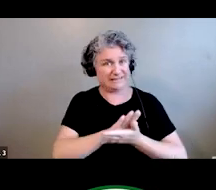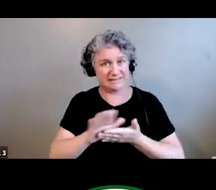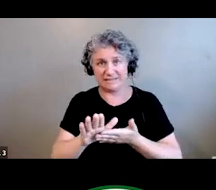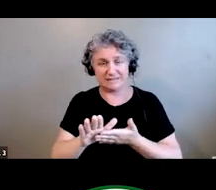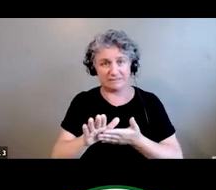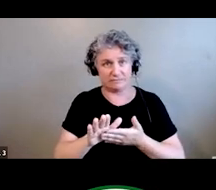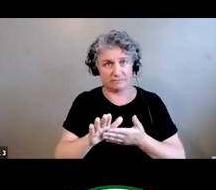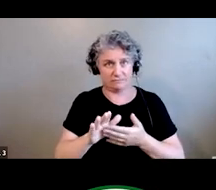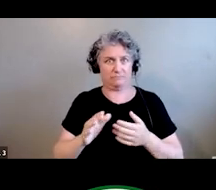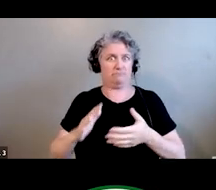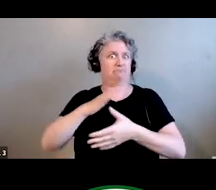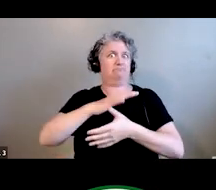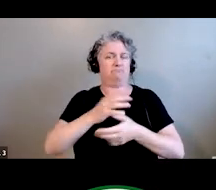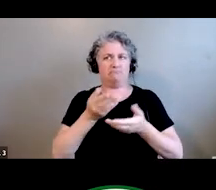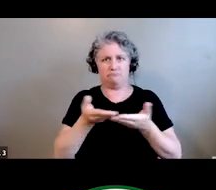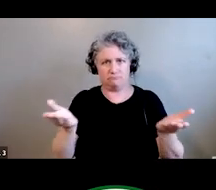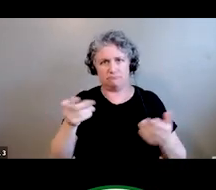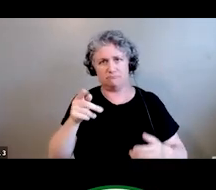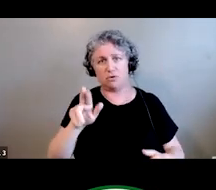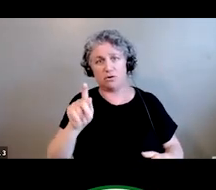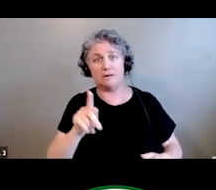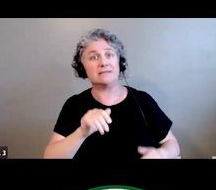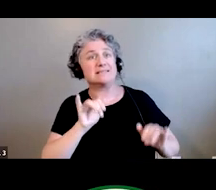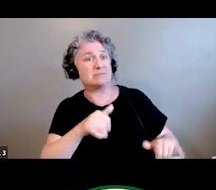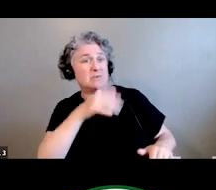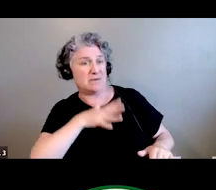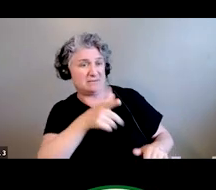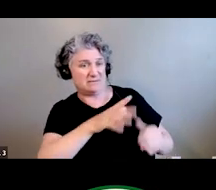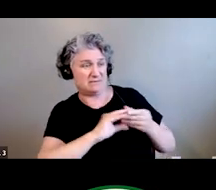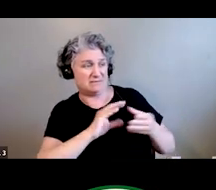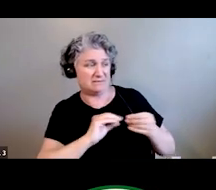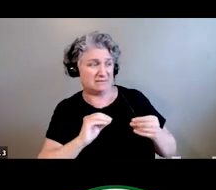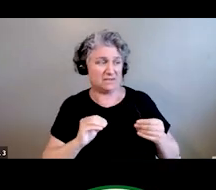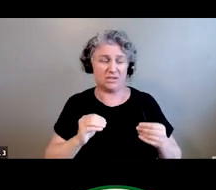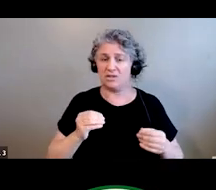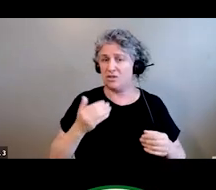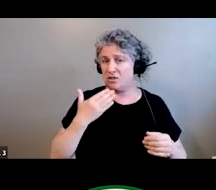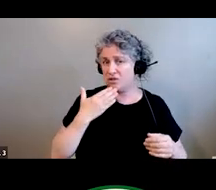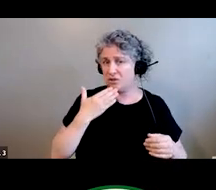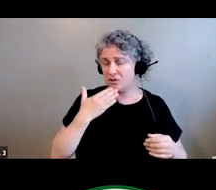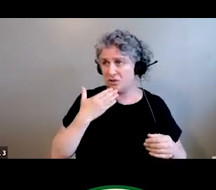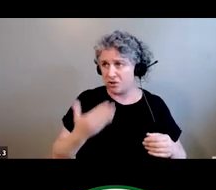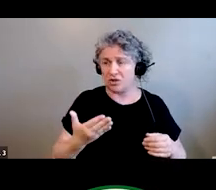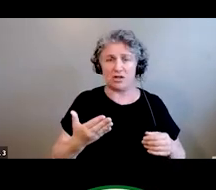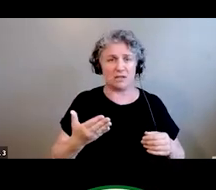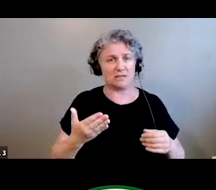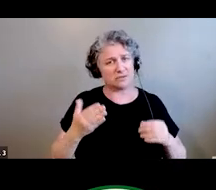It's more importantly, learn from each other. Especially if and see and understand like